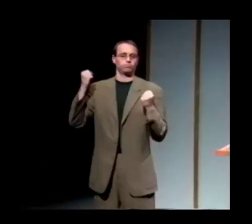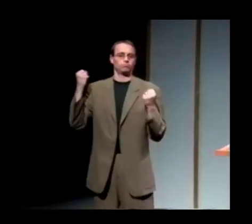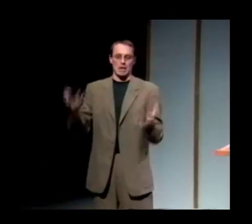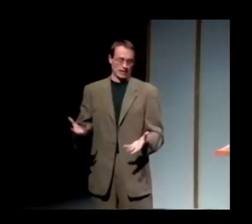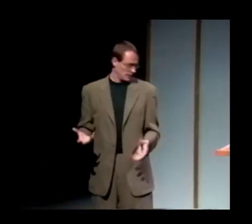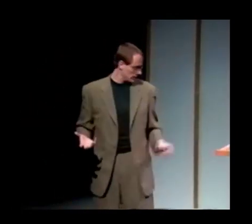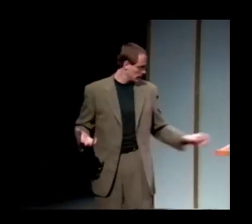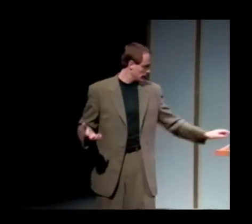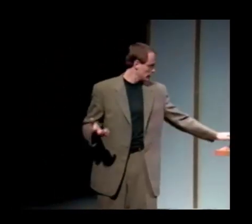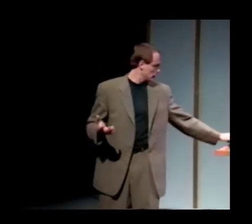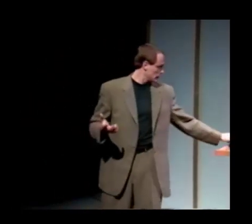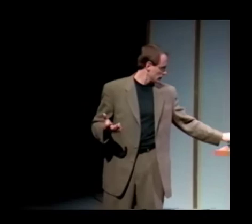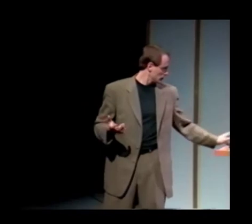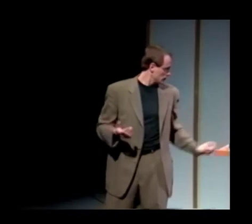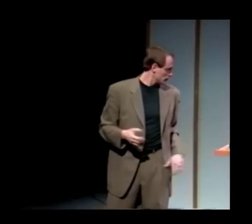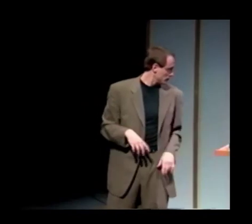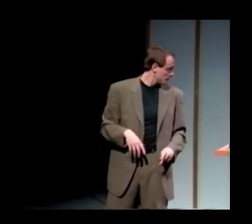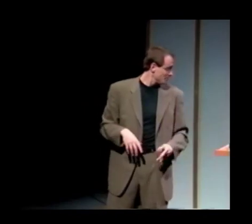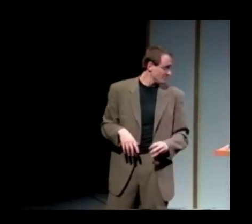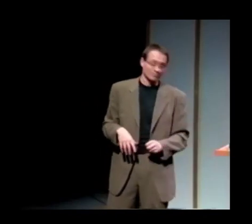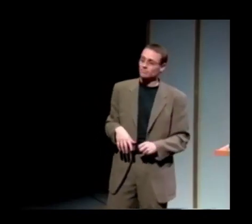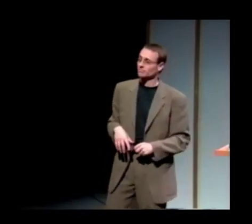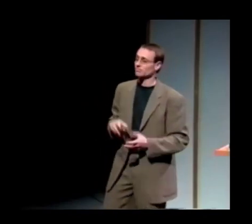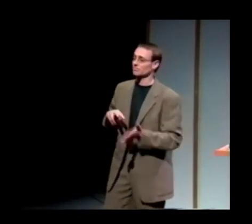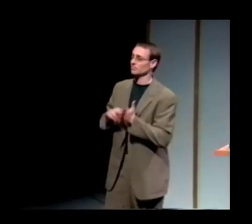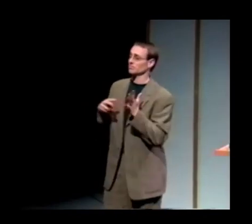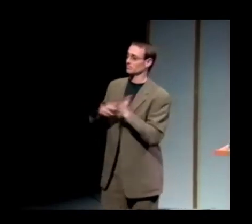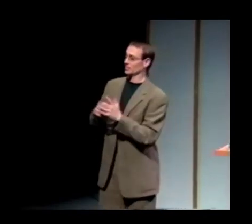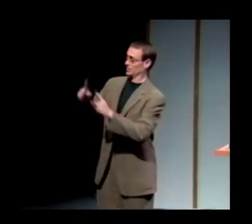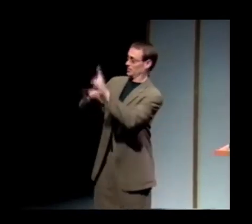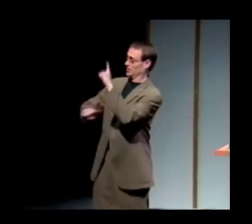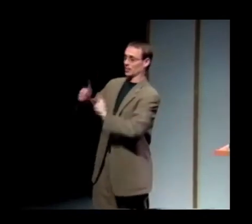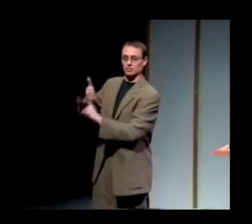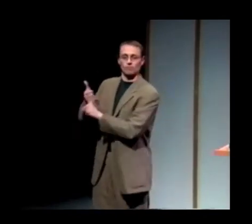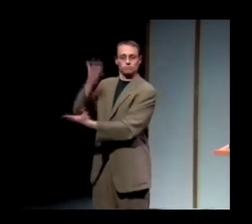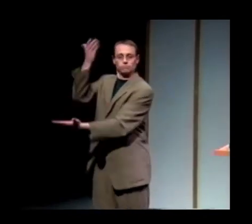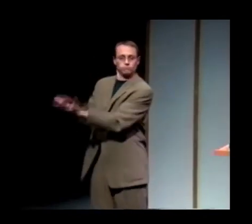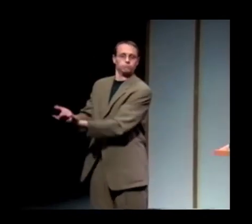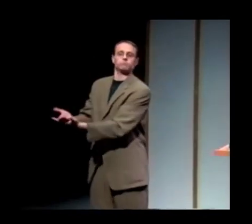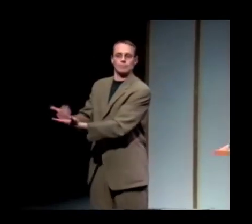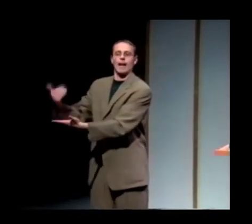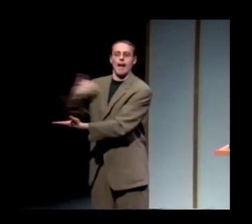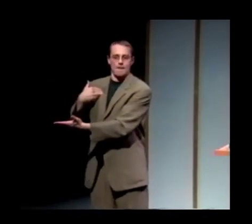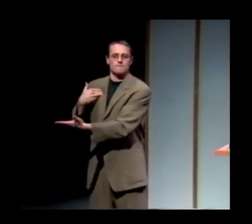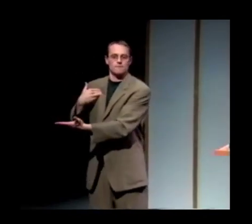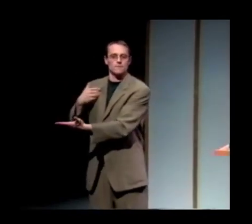SO THIS APPROACH HAS MANY BENEFITS TO IT.